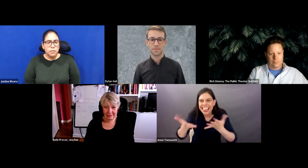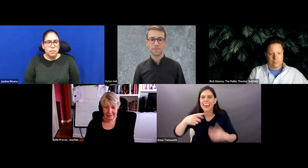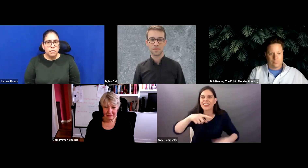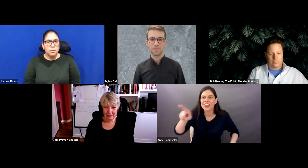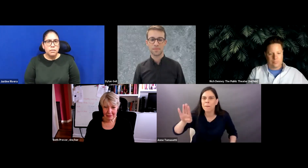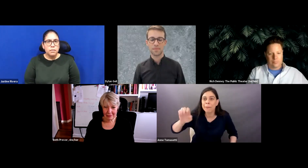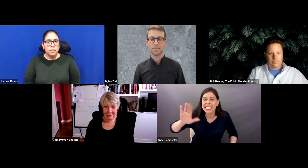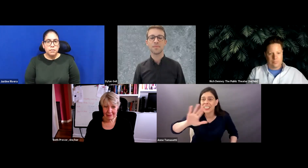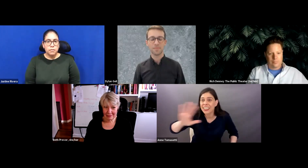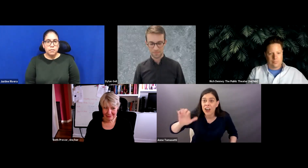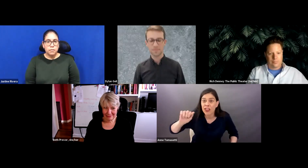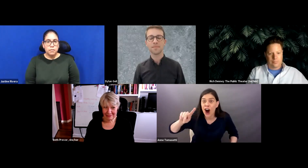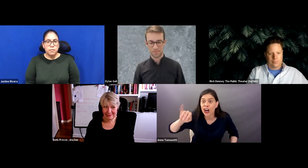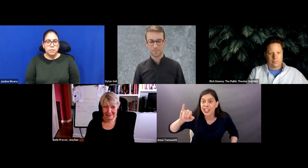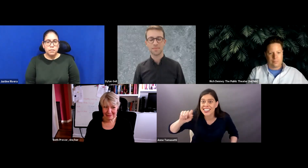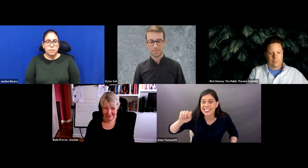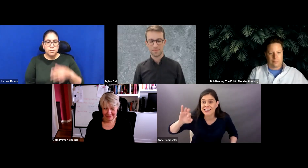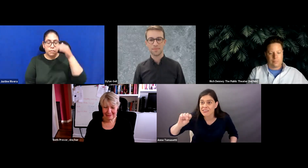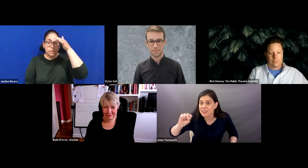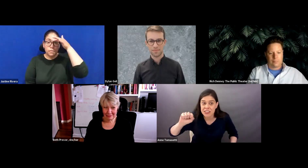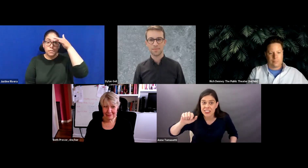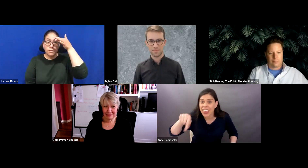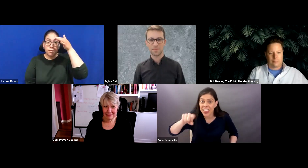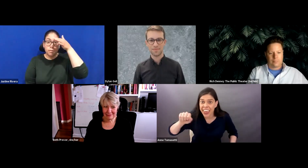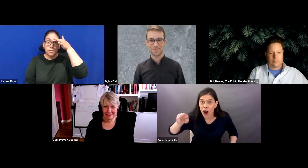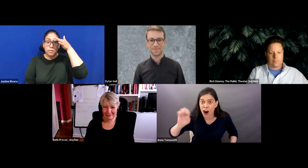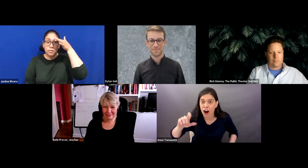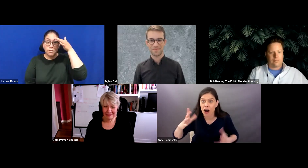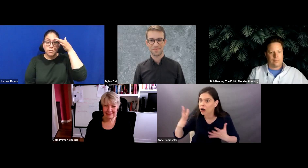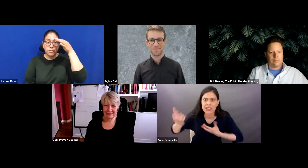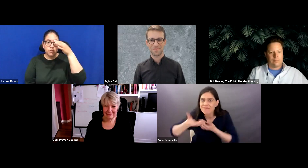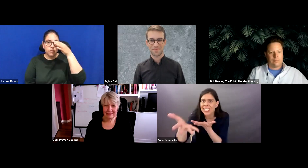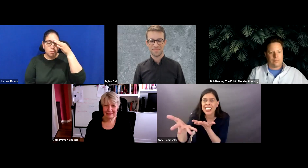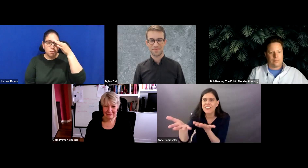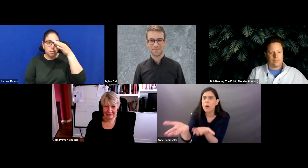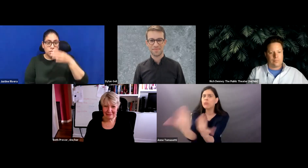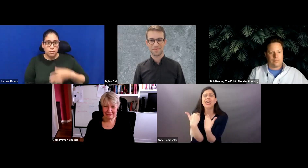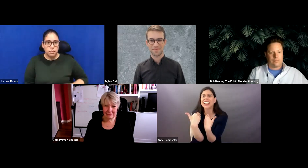the Deaf artists who are actors, and then Deaf interpreters. Sorry, that was the interpreter, just clarifying. So that's the